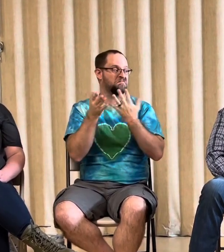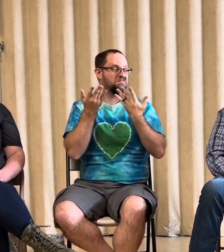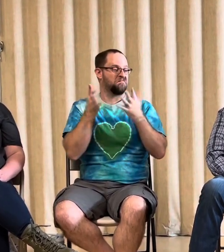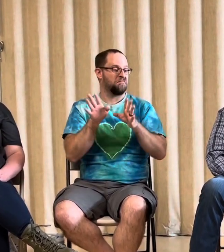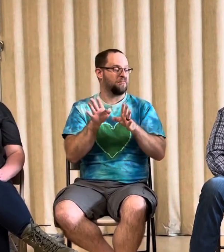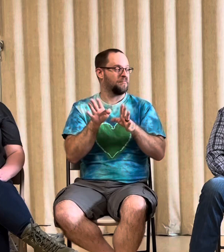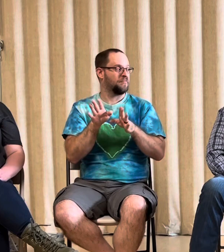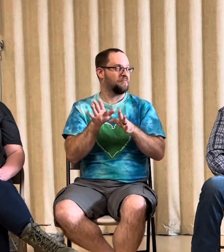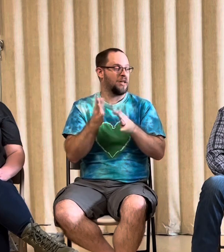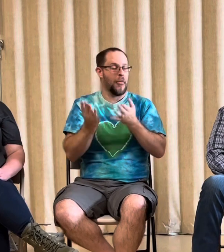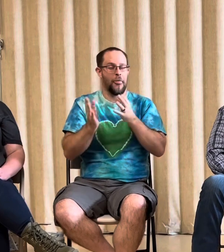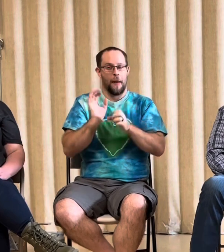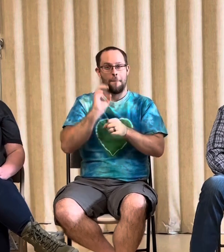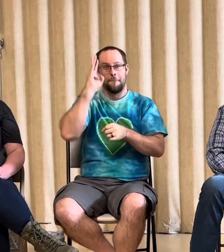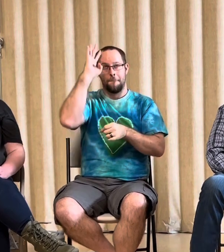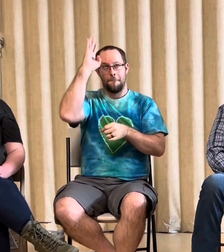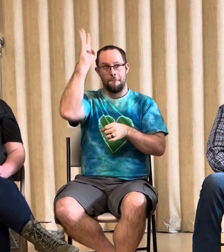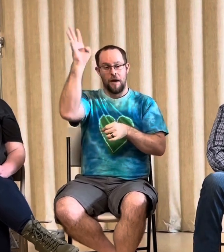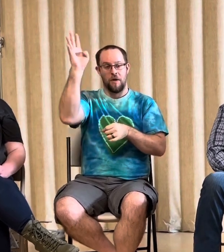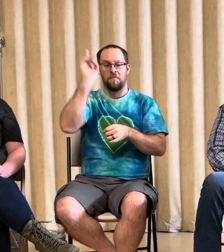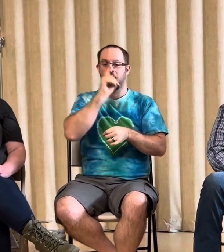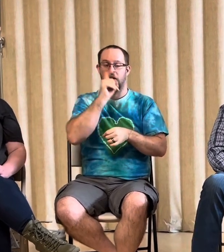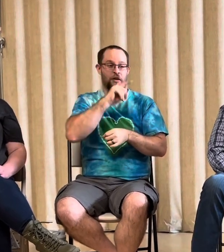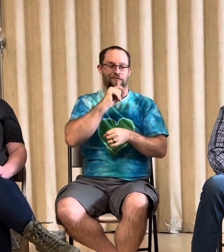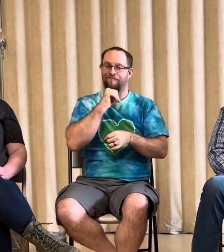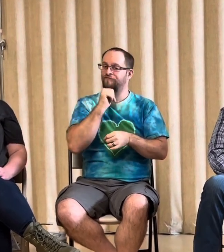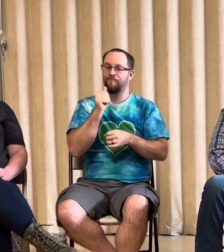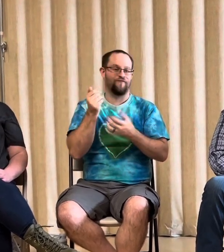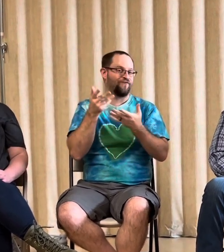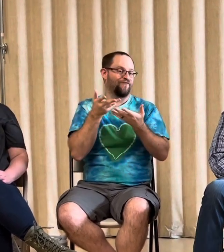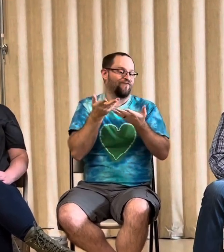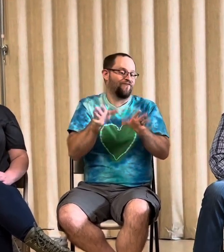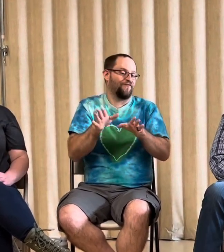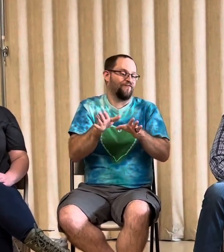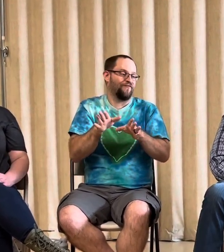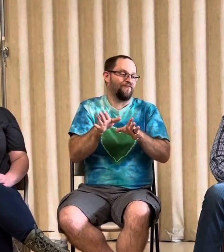Cause the make-believe pretending just won't do it for you.